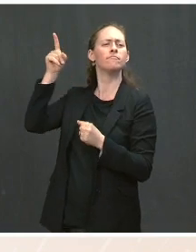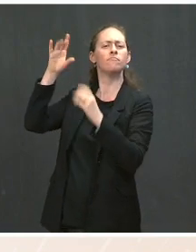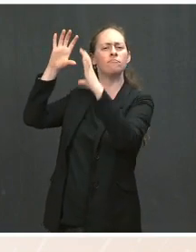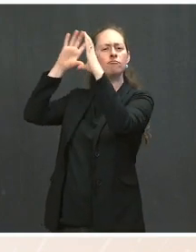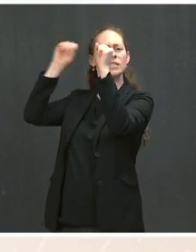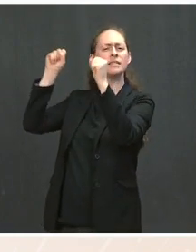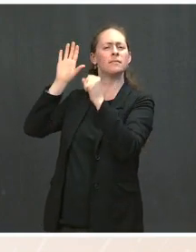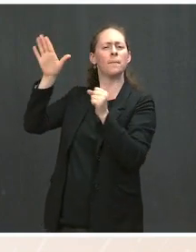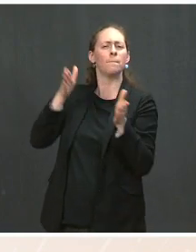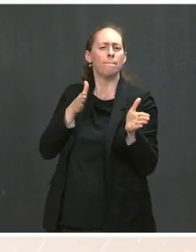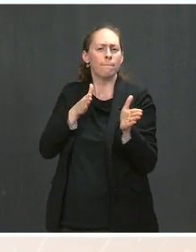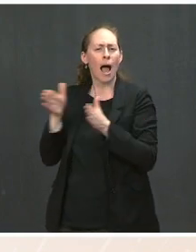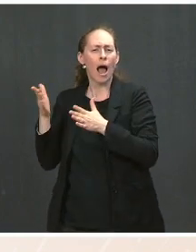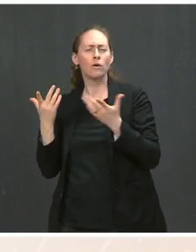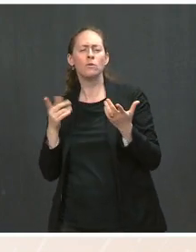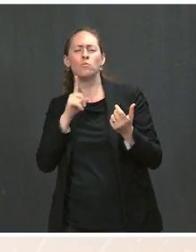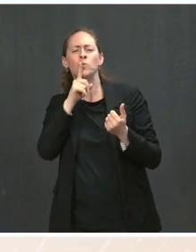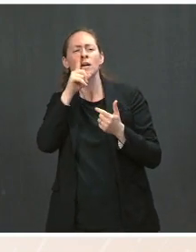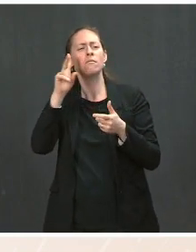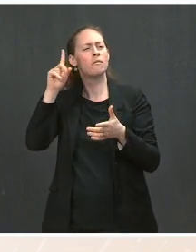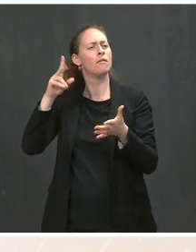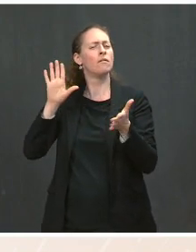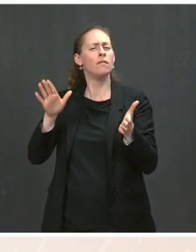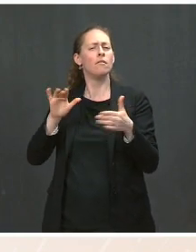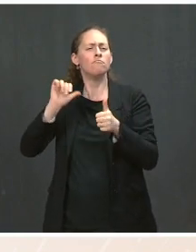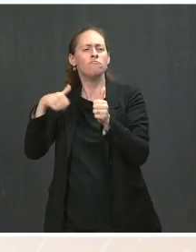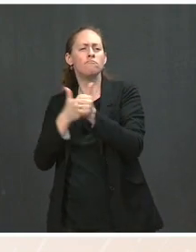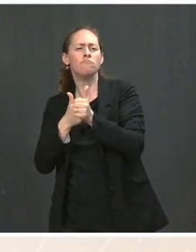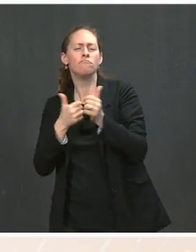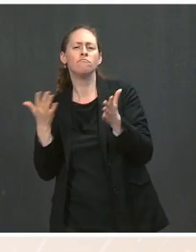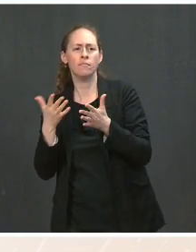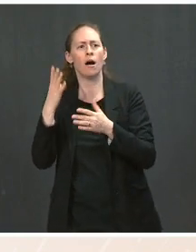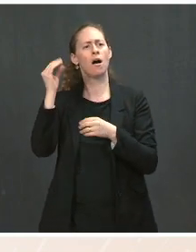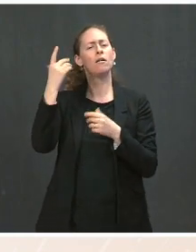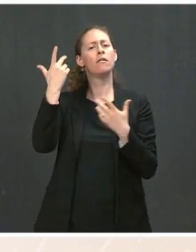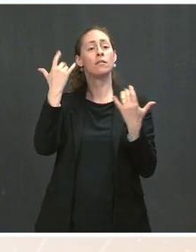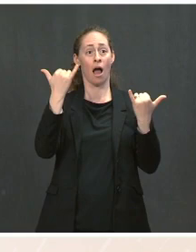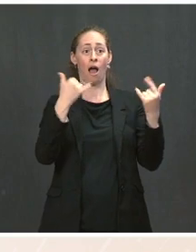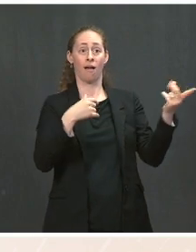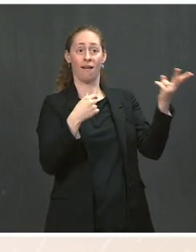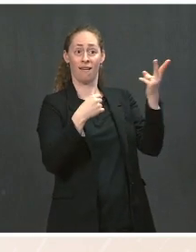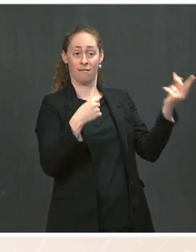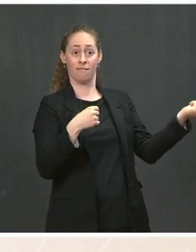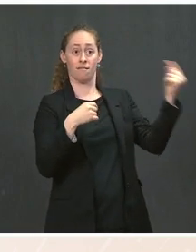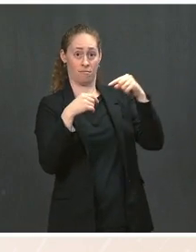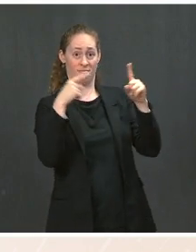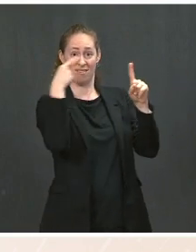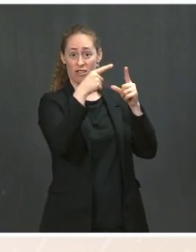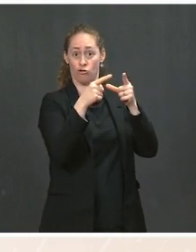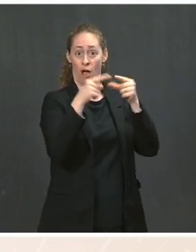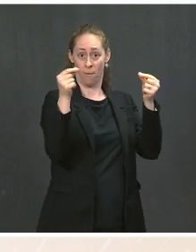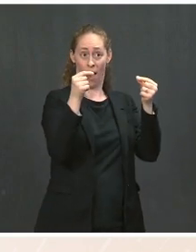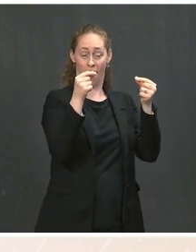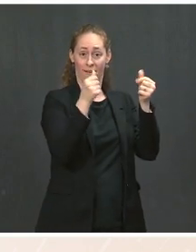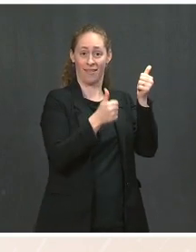particularly with tomorrow's visit the Japanese Prime Minister, is he sending a message to China by who he is picking first?